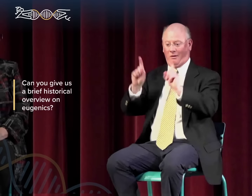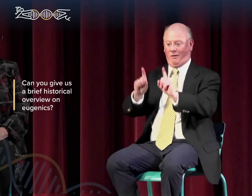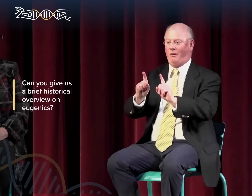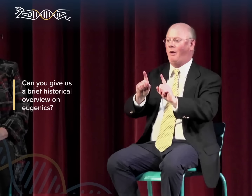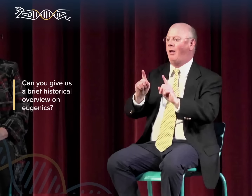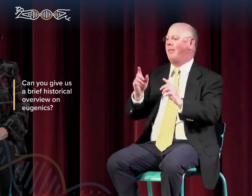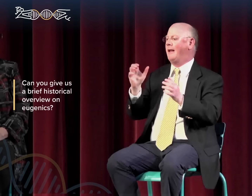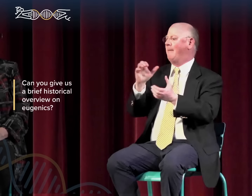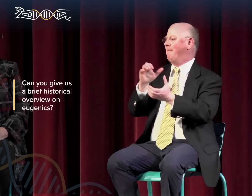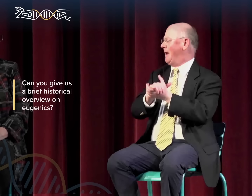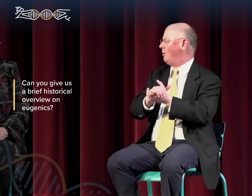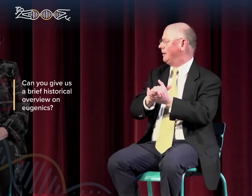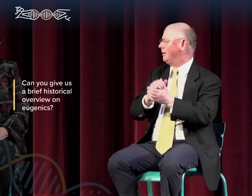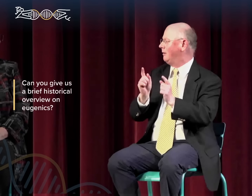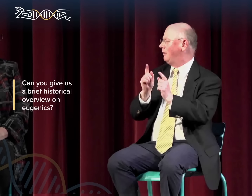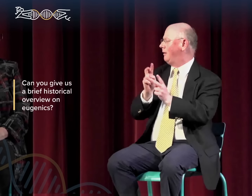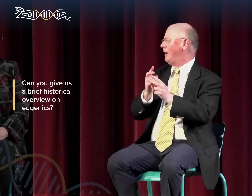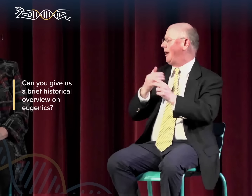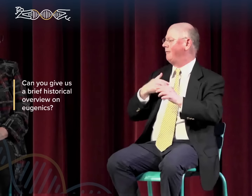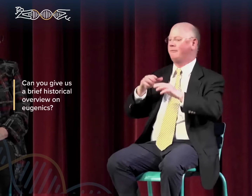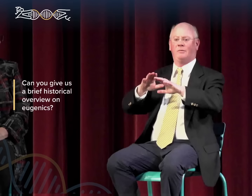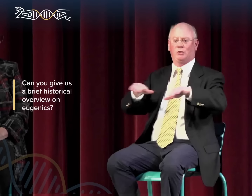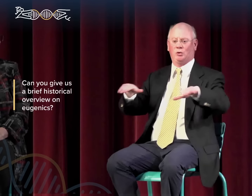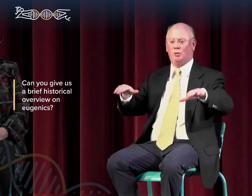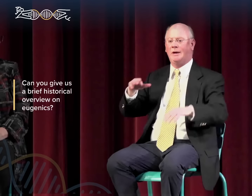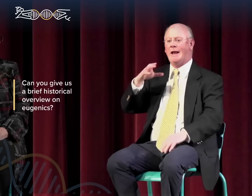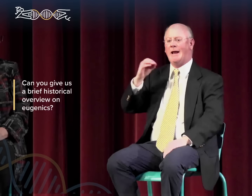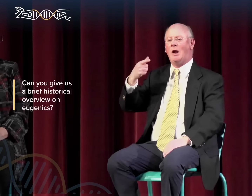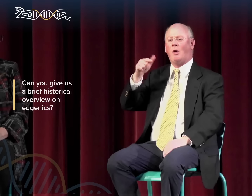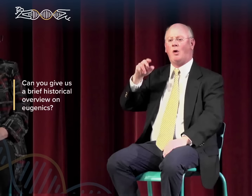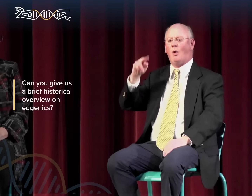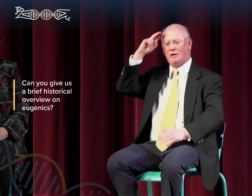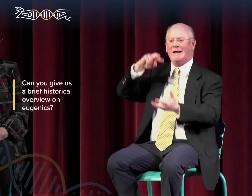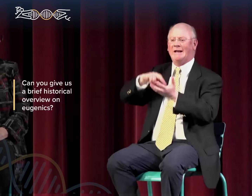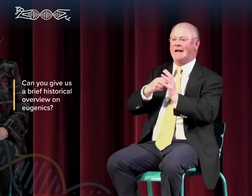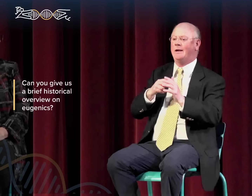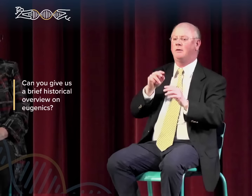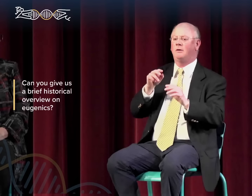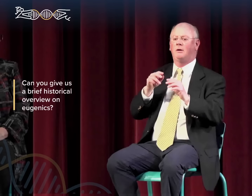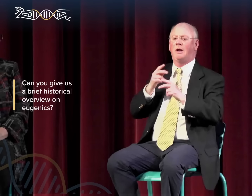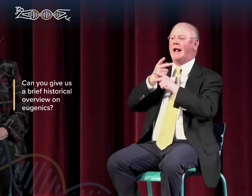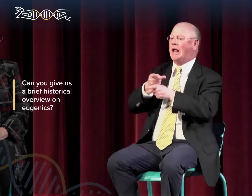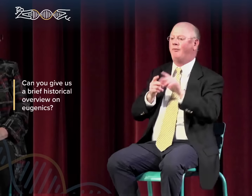should marry someone else who had good inherited traits,